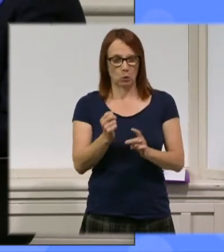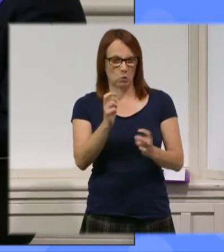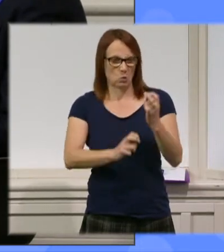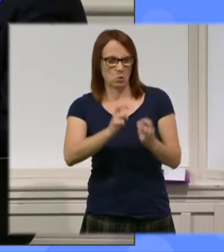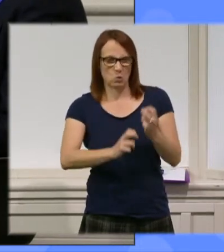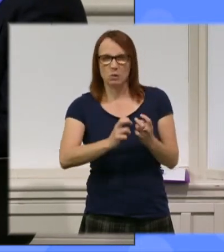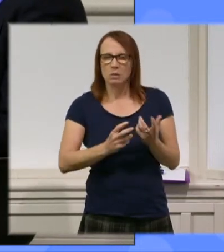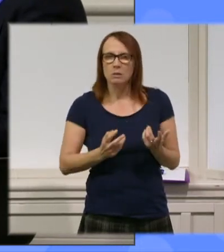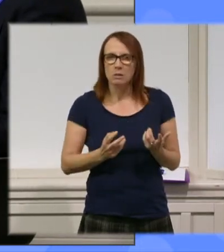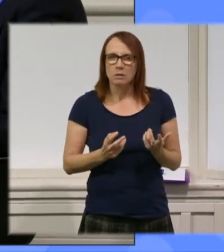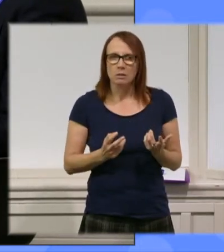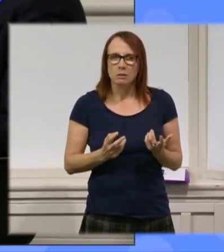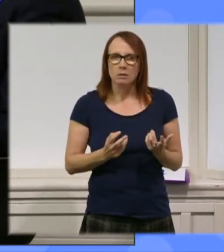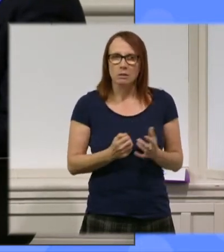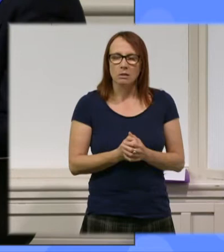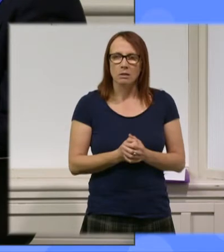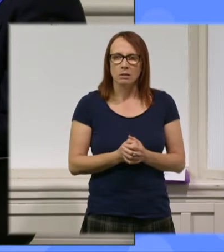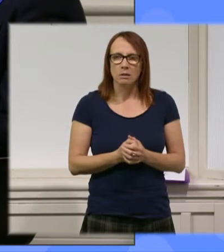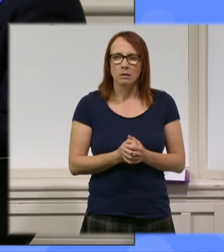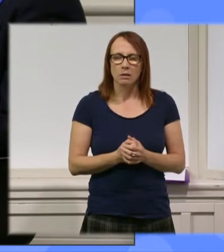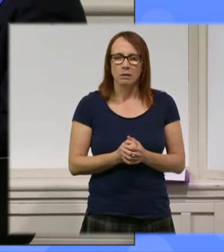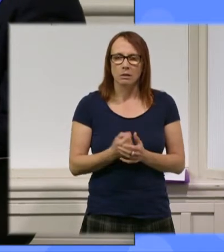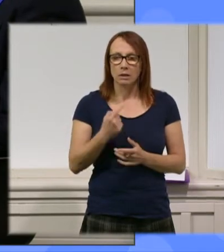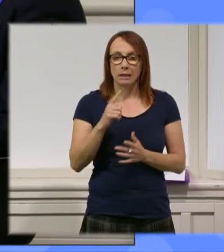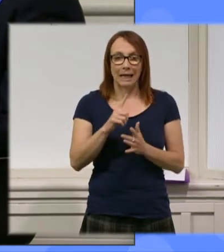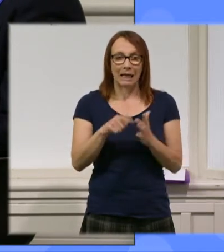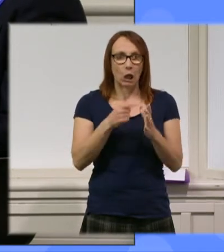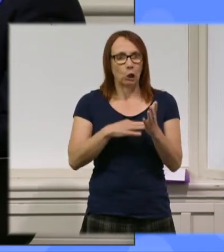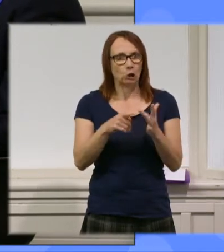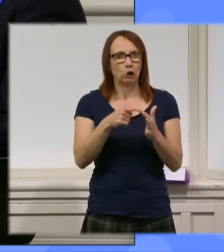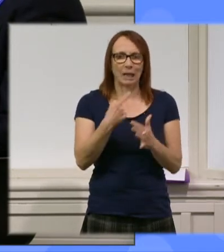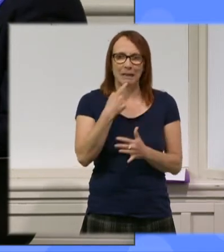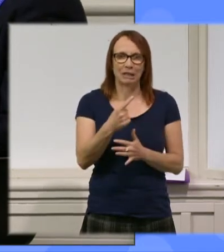the concern about the use expression Jamie fake news whatever you need